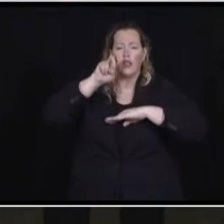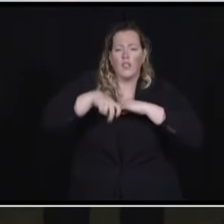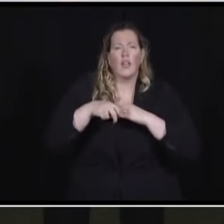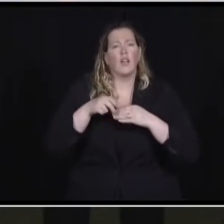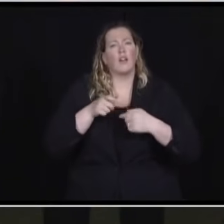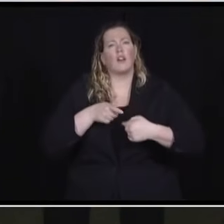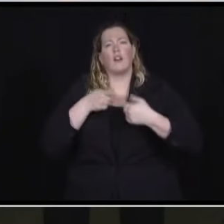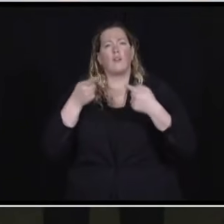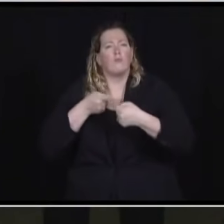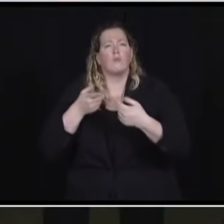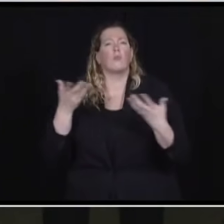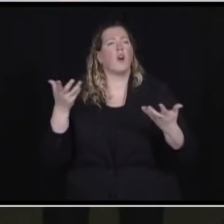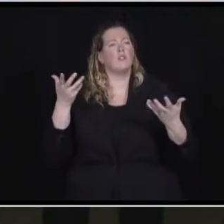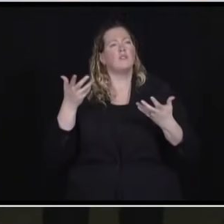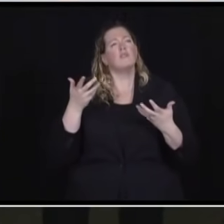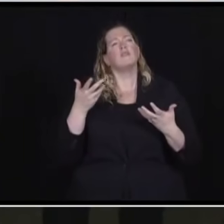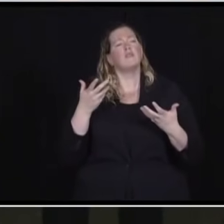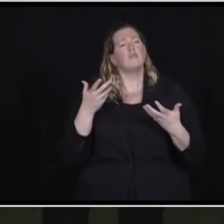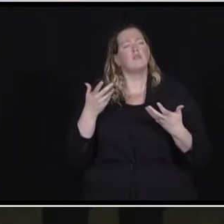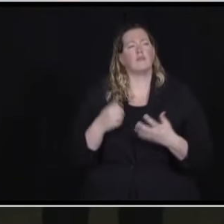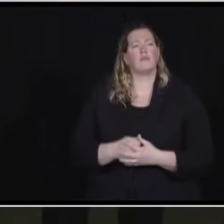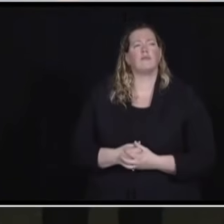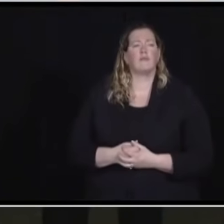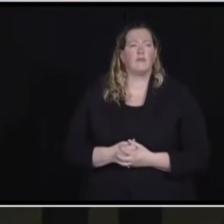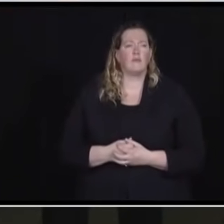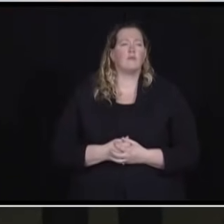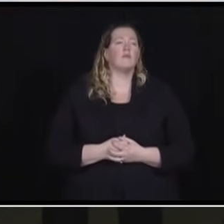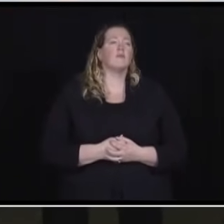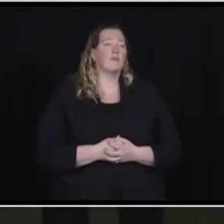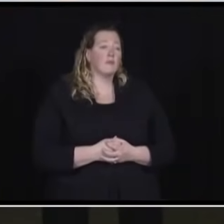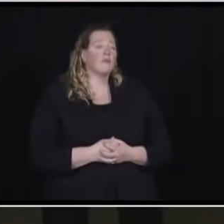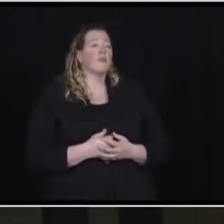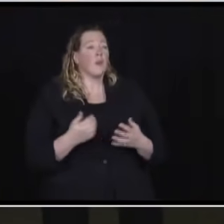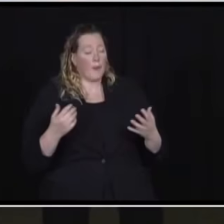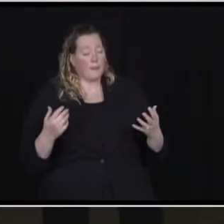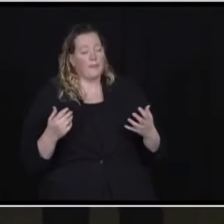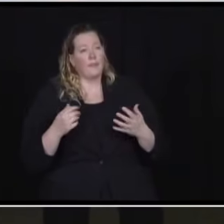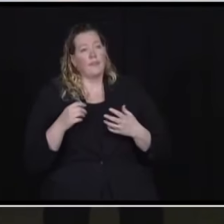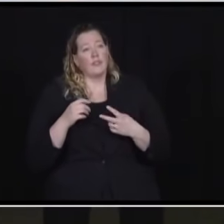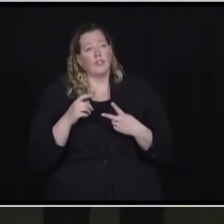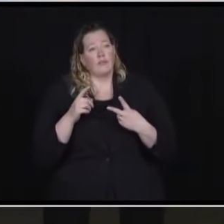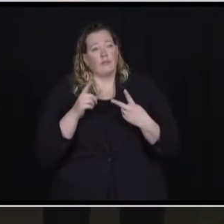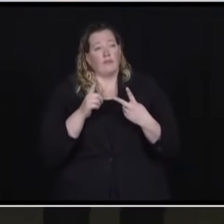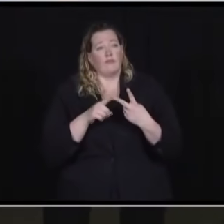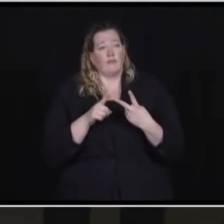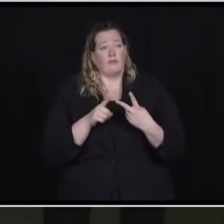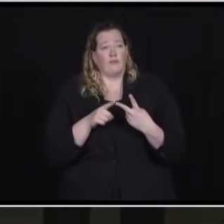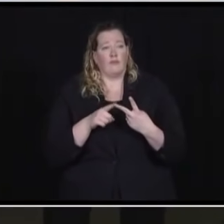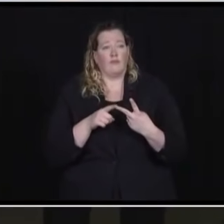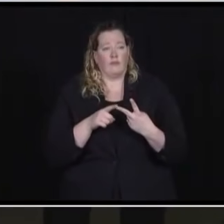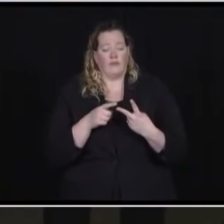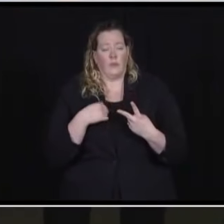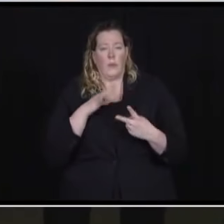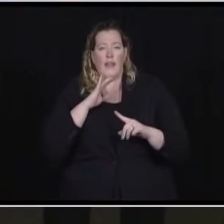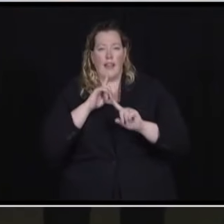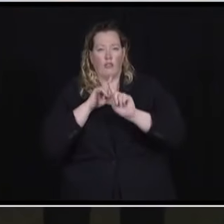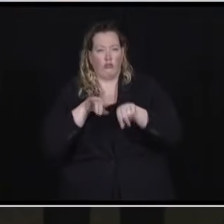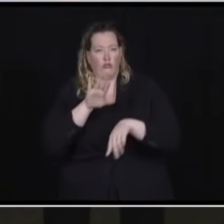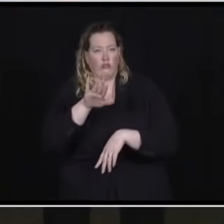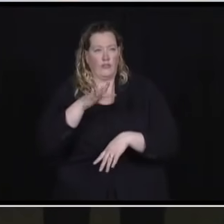you are looking at personally in terms of your role in this. What is the biggest challenge for you? What is the biggest hurdle that you have to